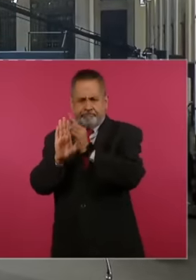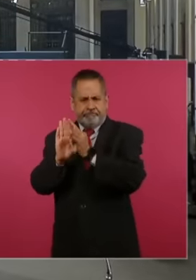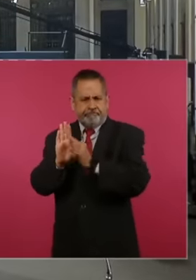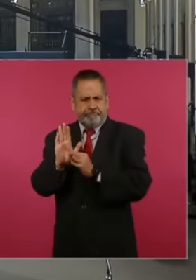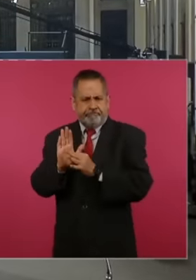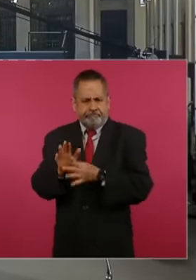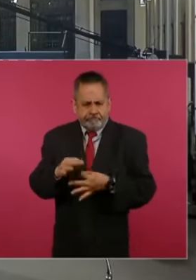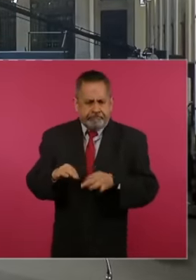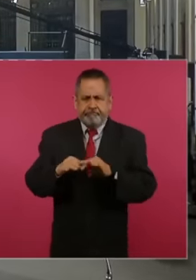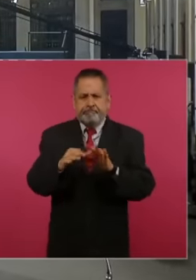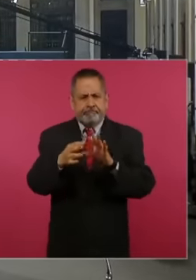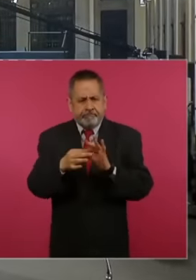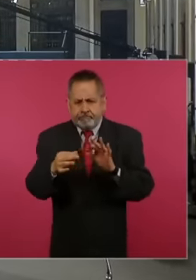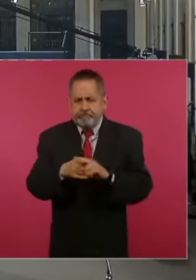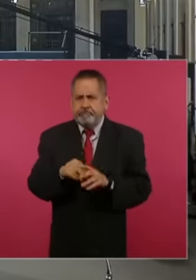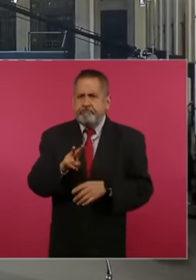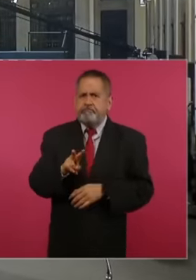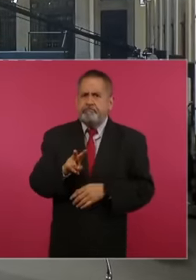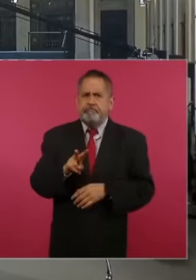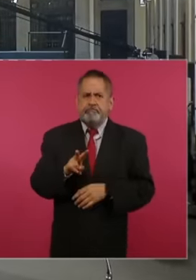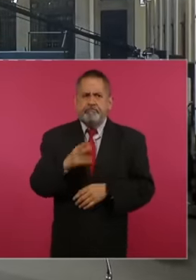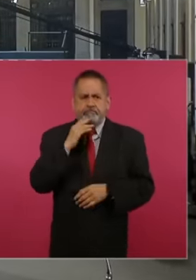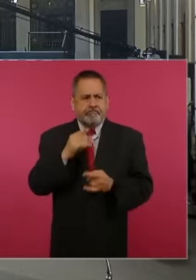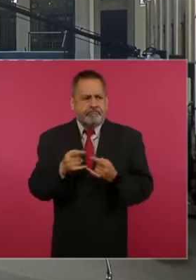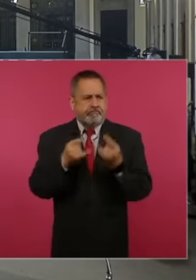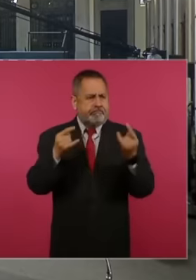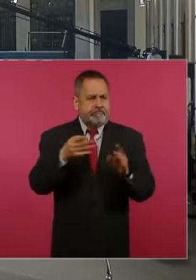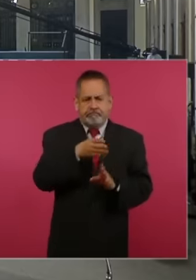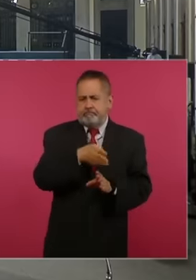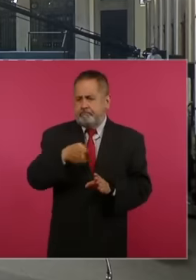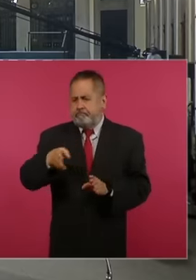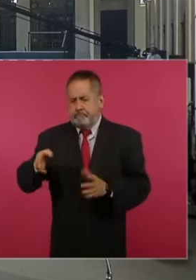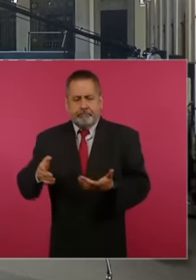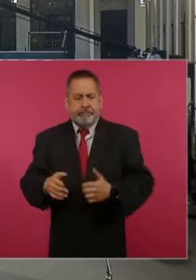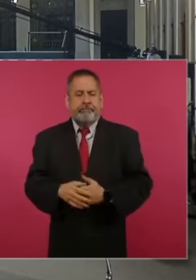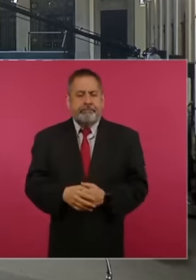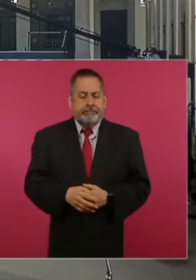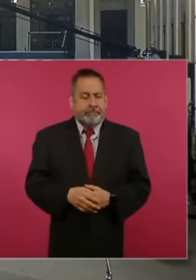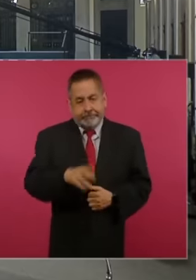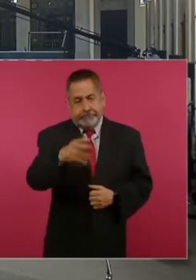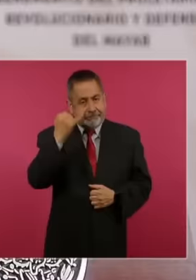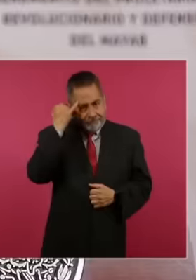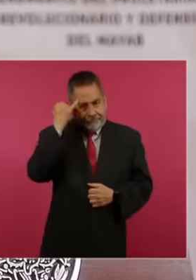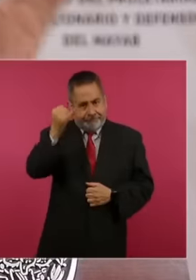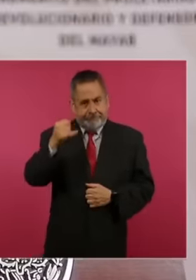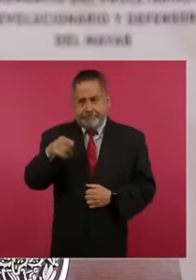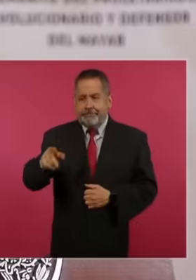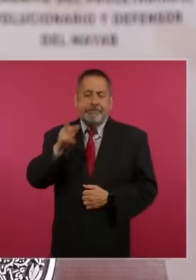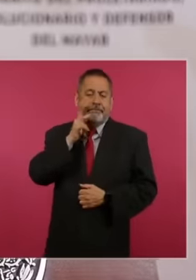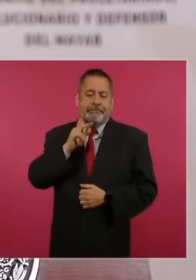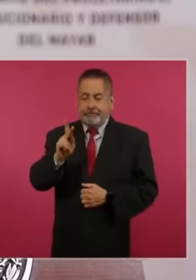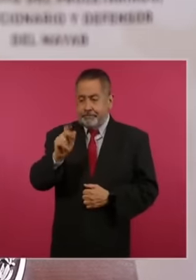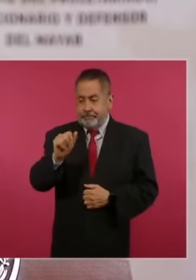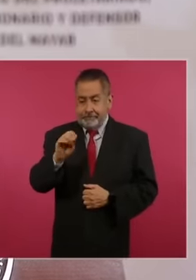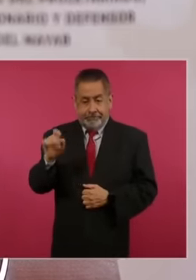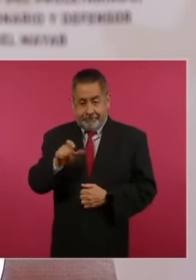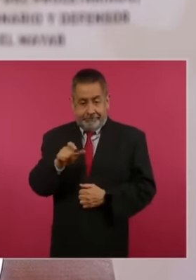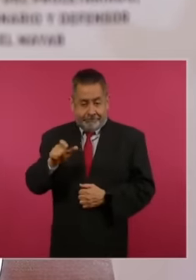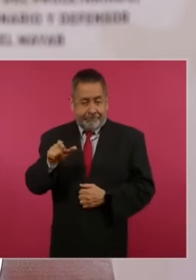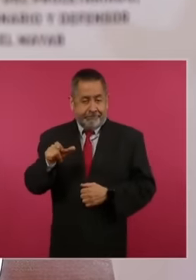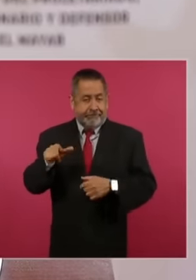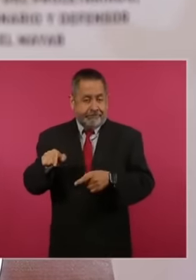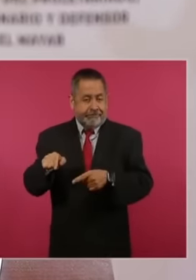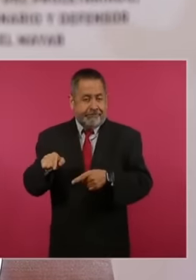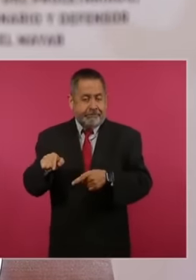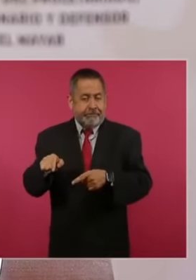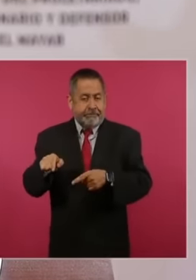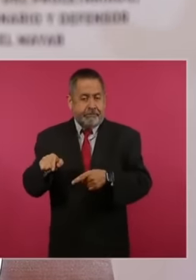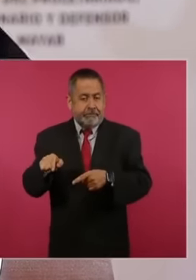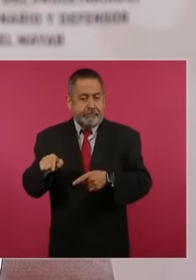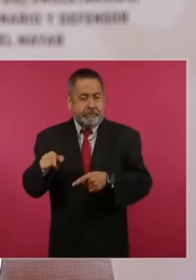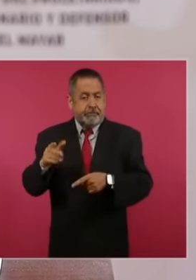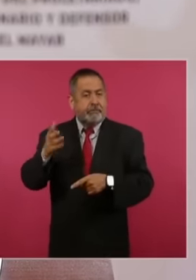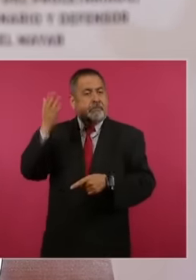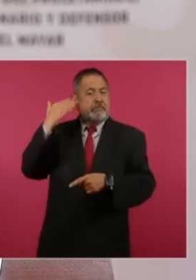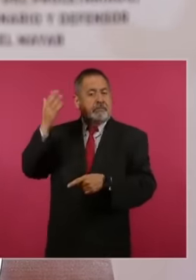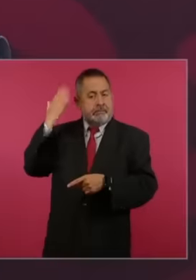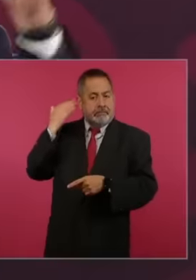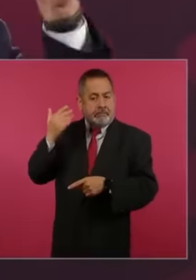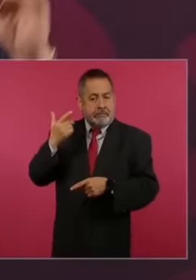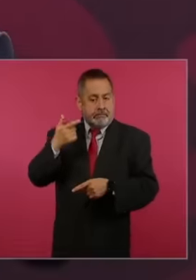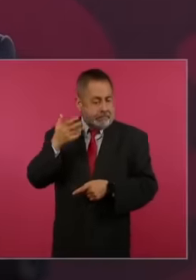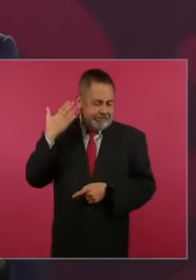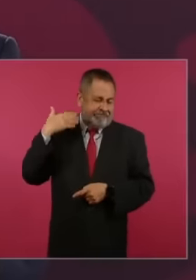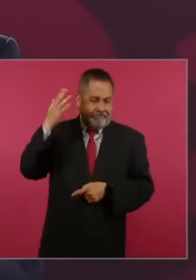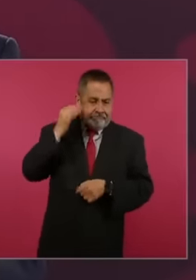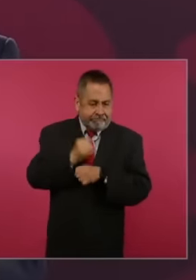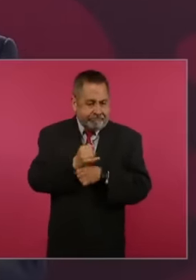historical data imagine all the investment in Pemex was made towards deep waters and to the north where